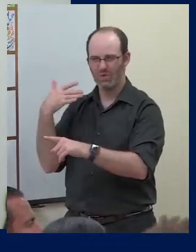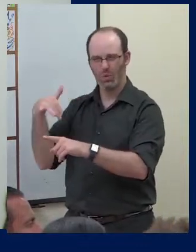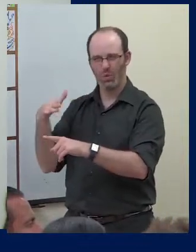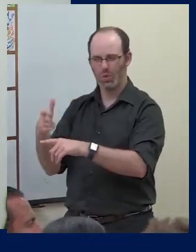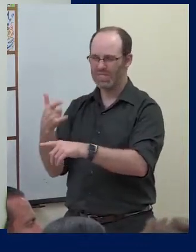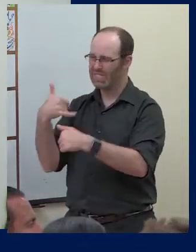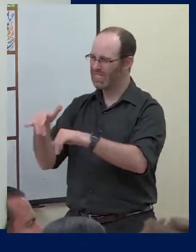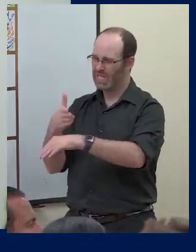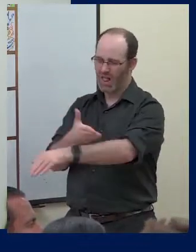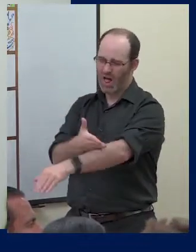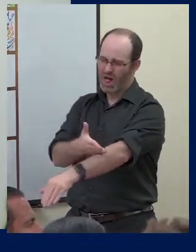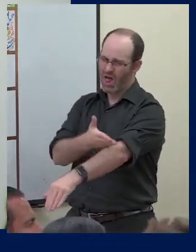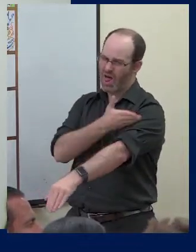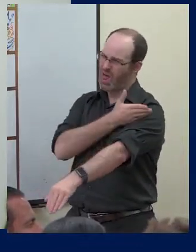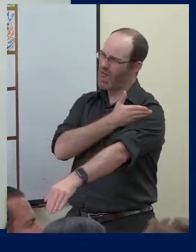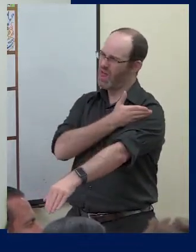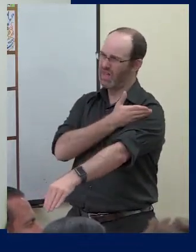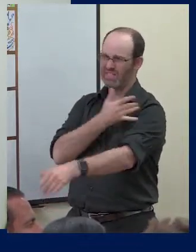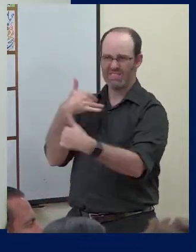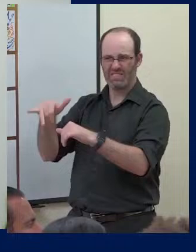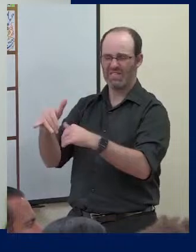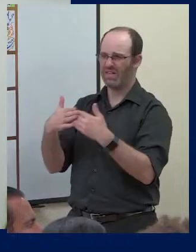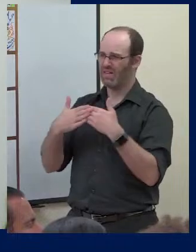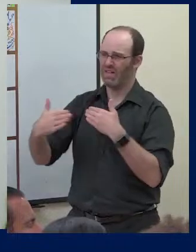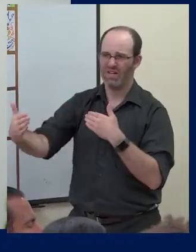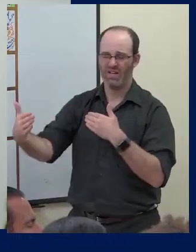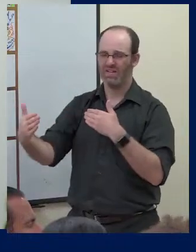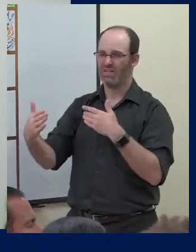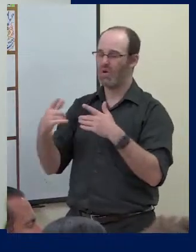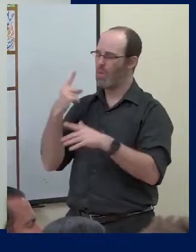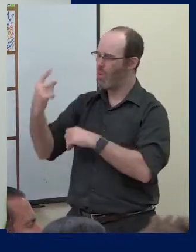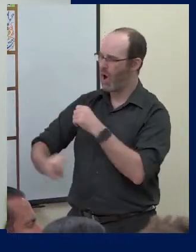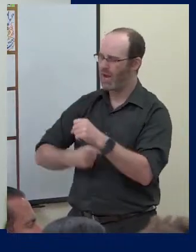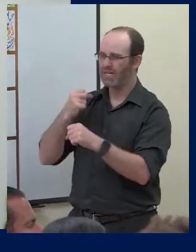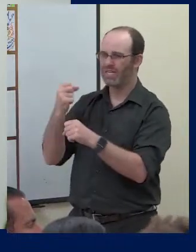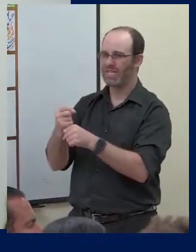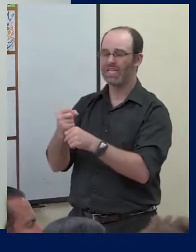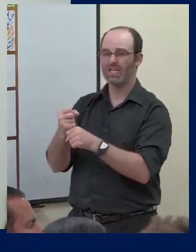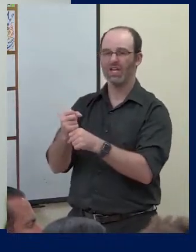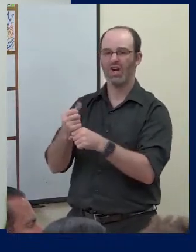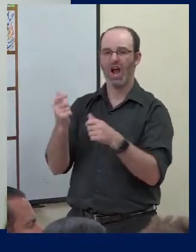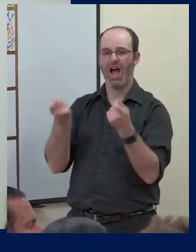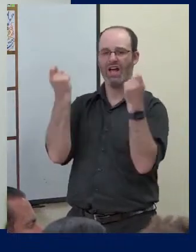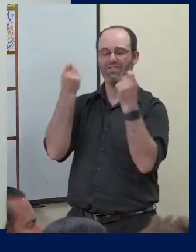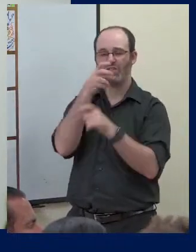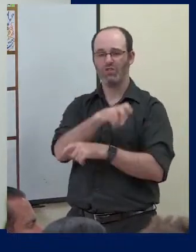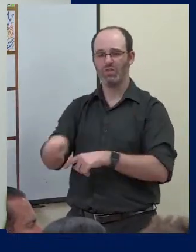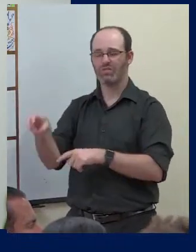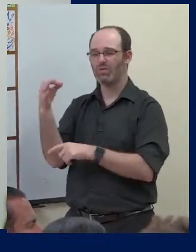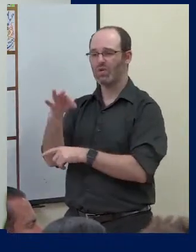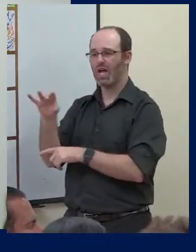Marking the one-year anniversary at the transition to 988, understanding the ways in which we've